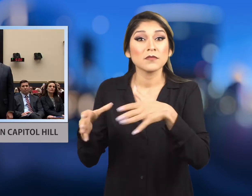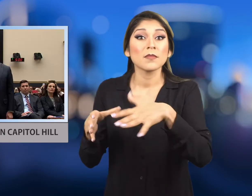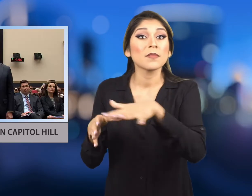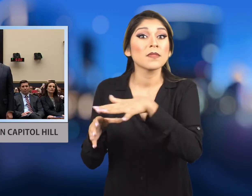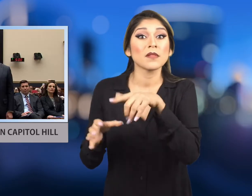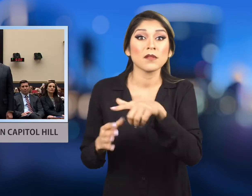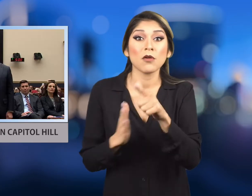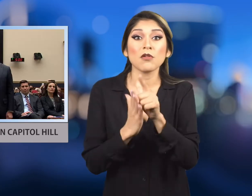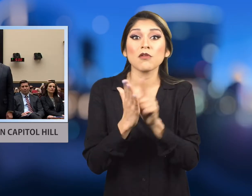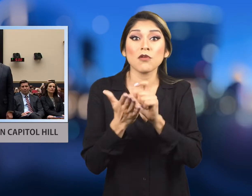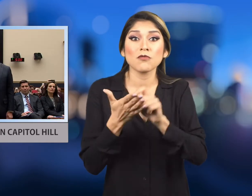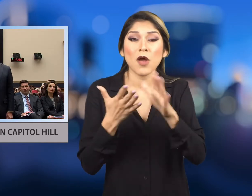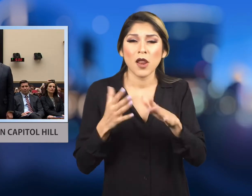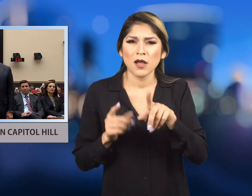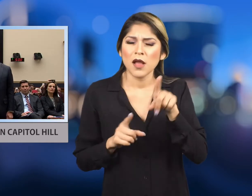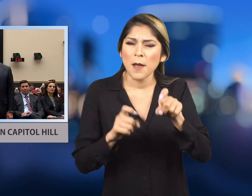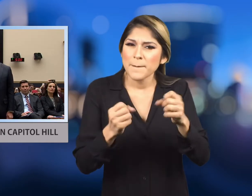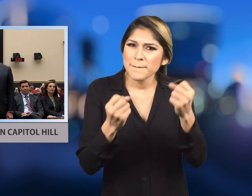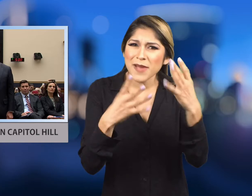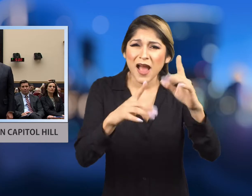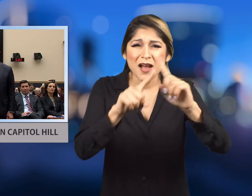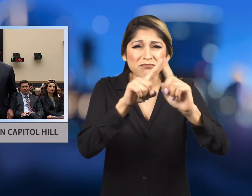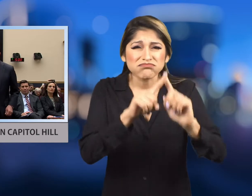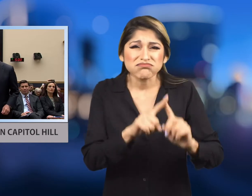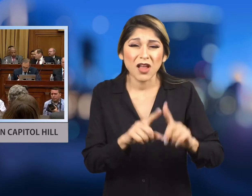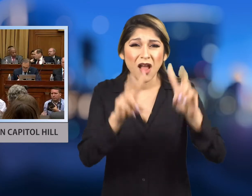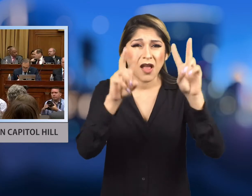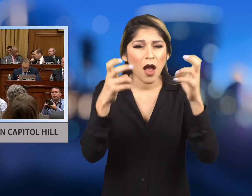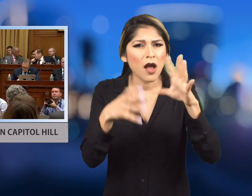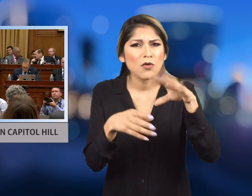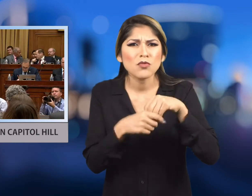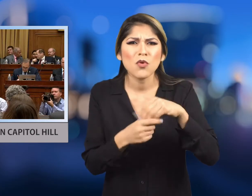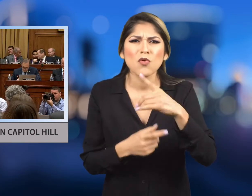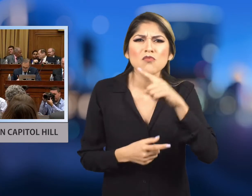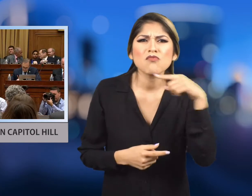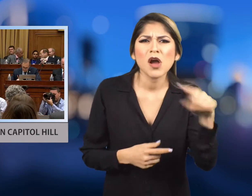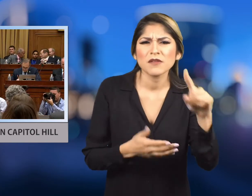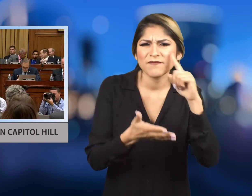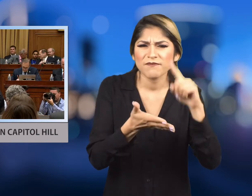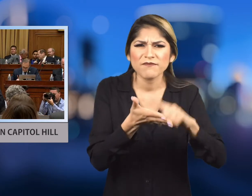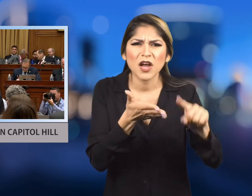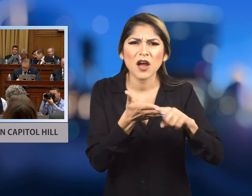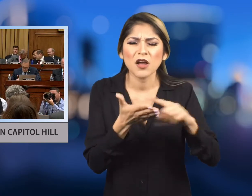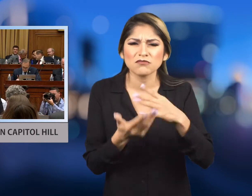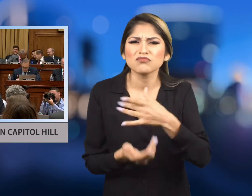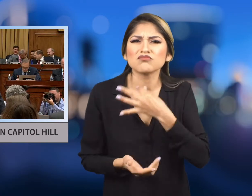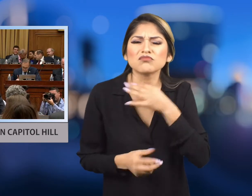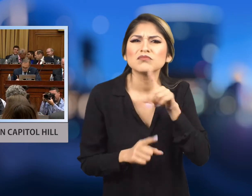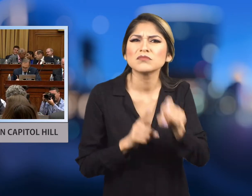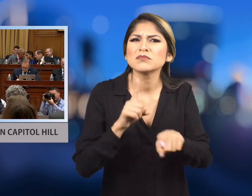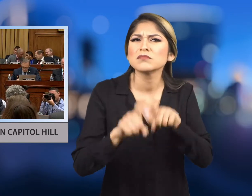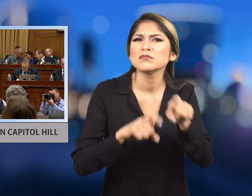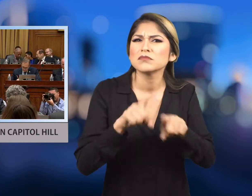Lawmakers asked him about many topics including the Russia investigation.